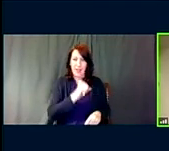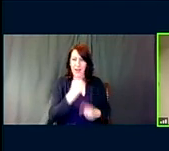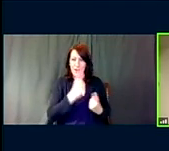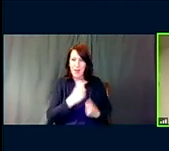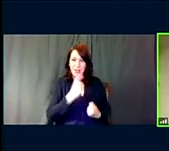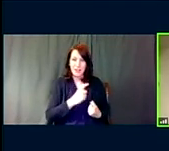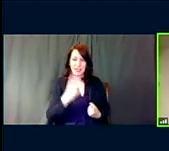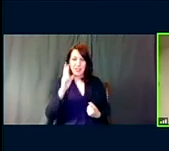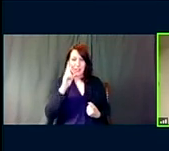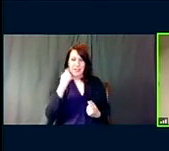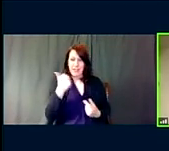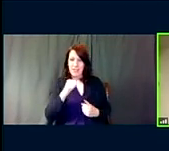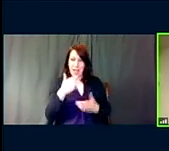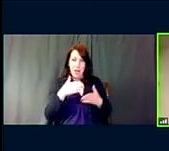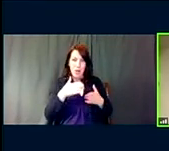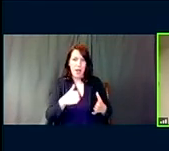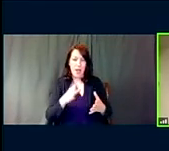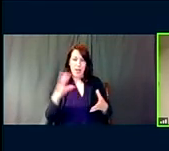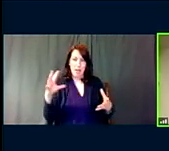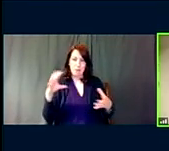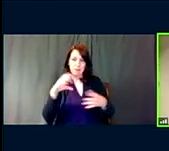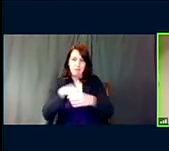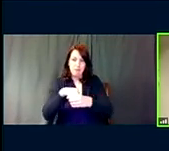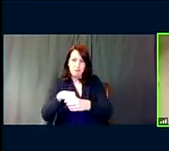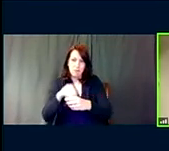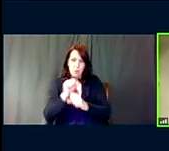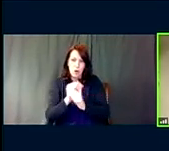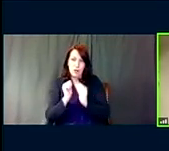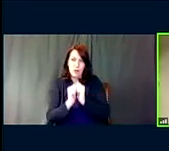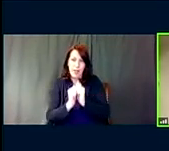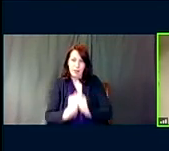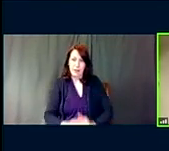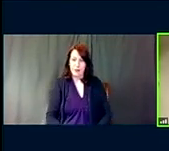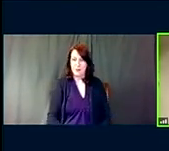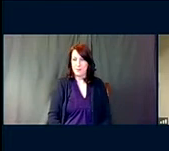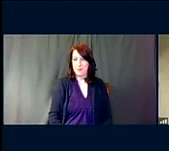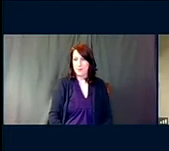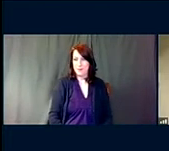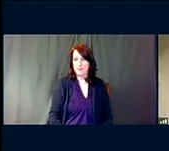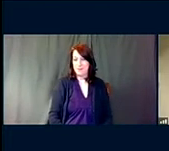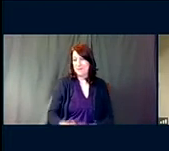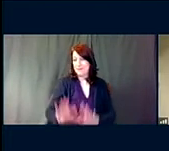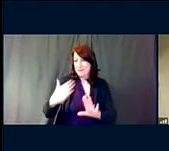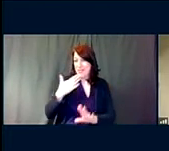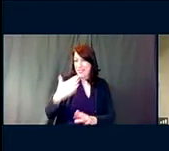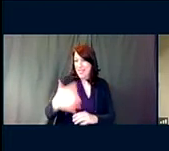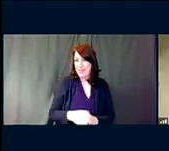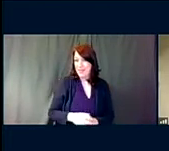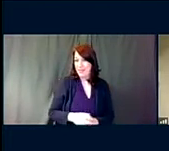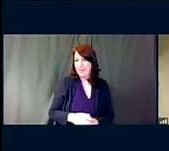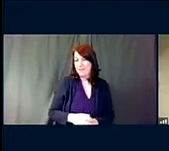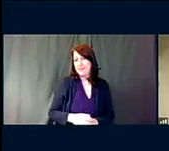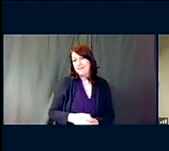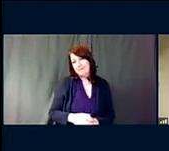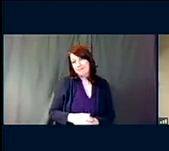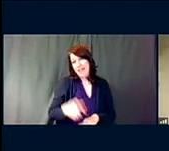SURE QUITE DELIGHTED TO ANSWER YOUR QUESTIONS, SEE WAYS WE CAN WORK TOGETHER. WONDERFUL. THANK YOU.